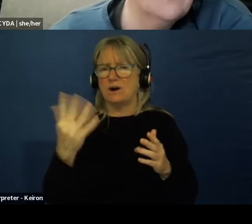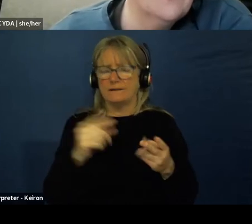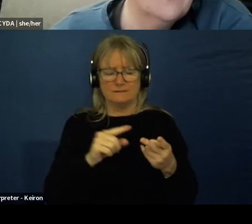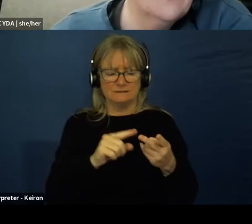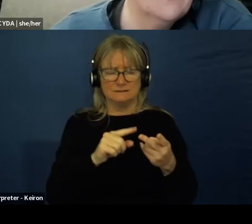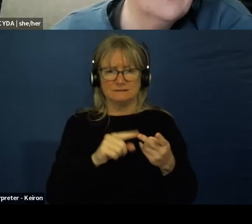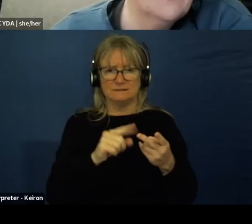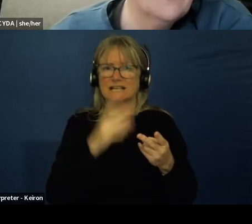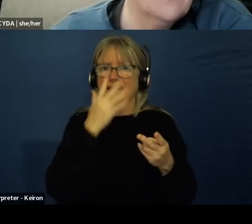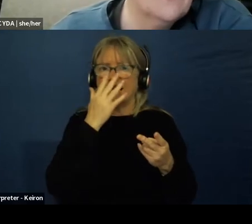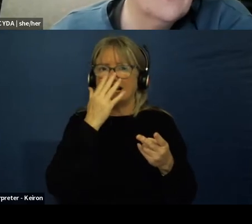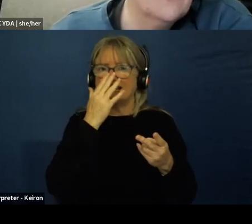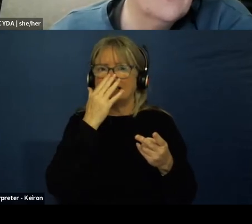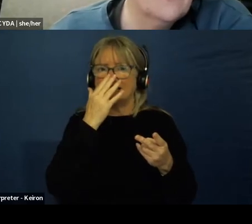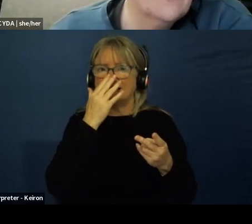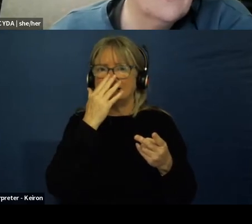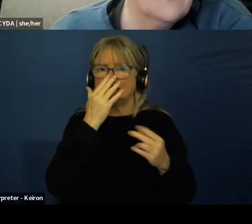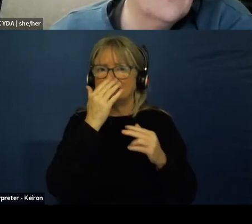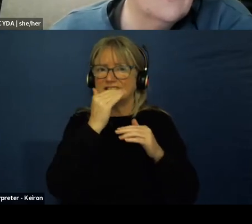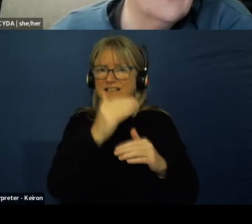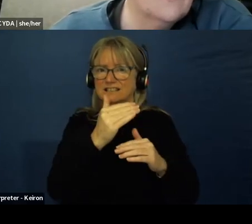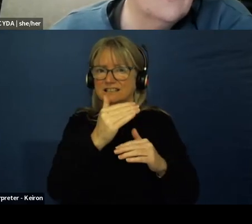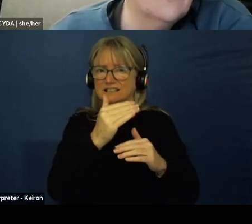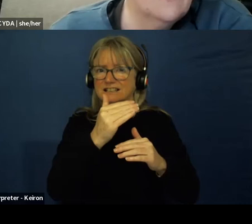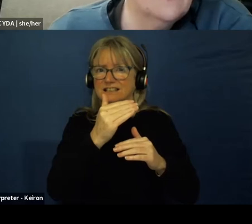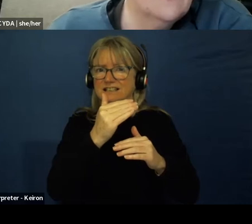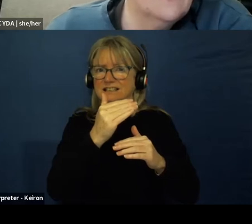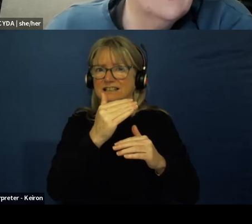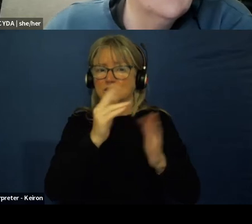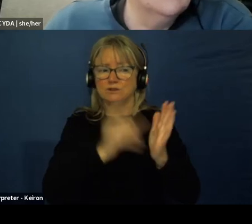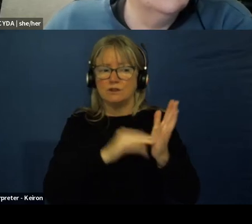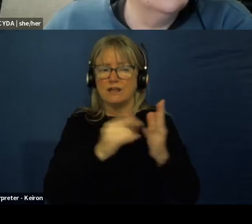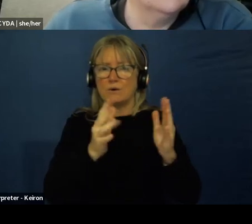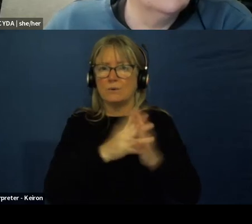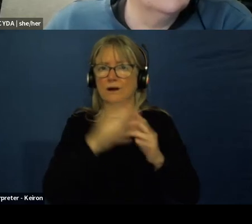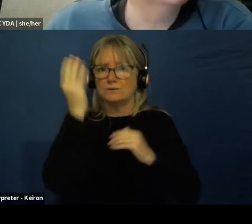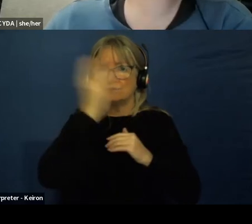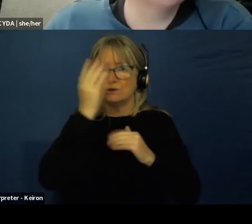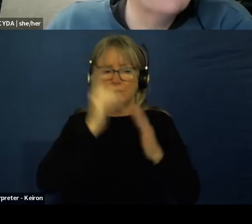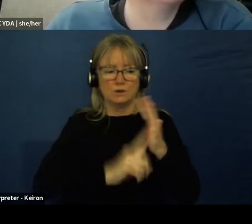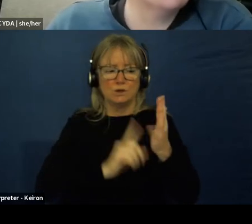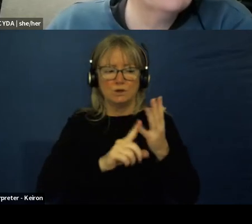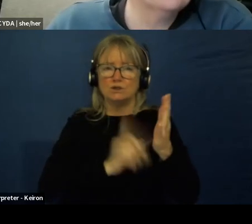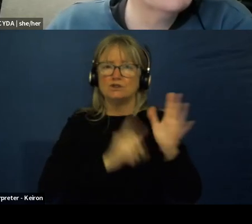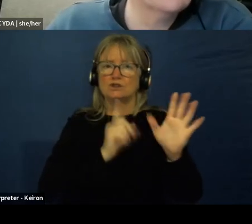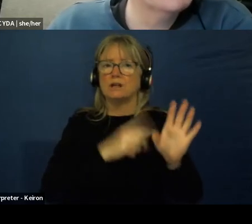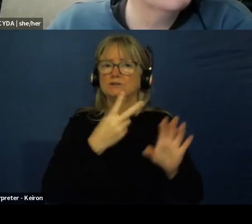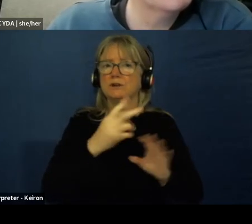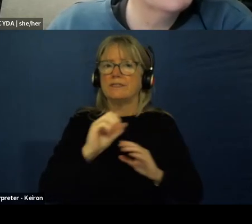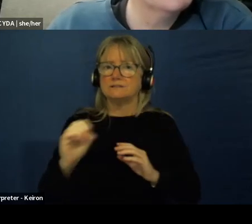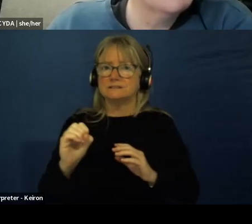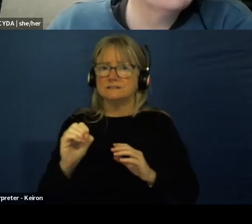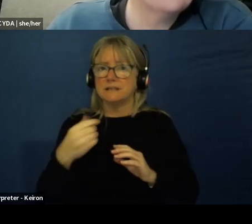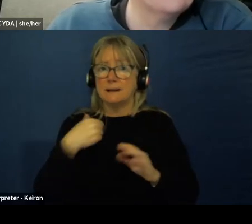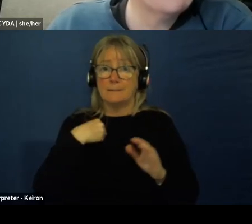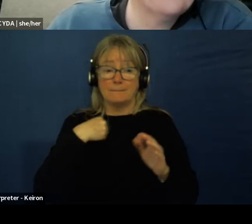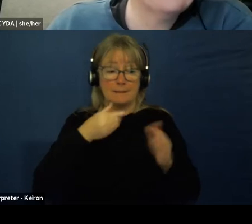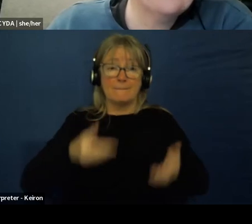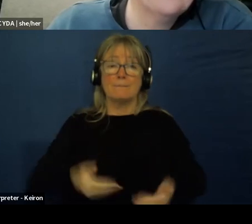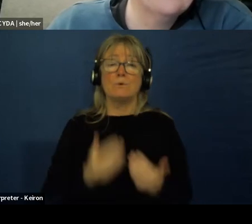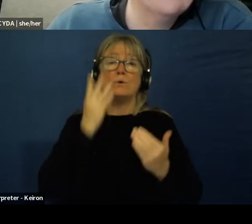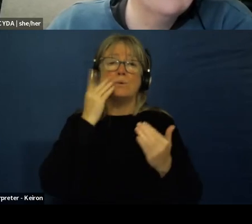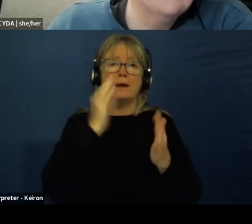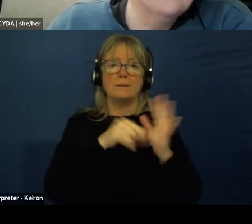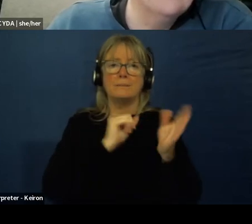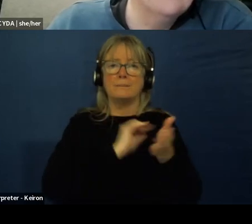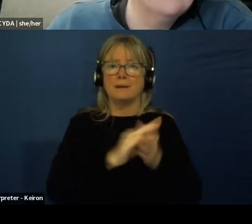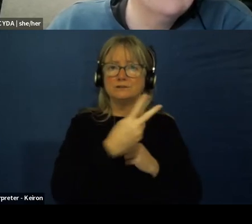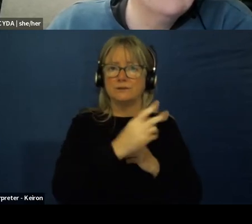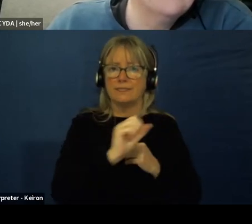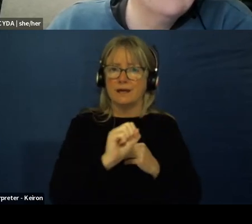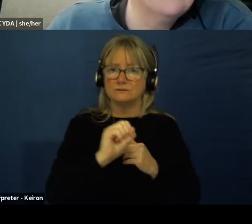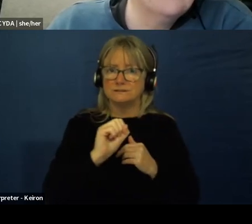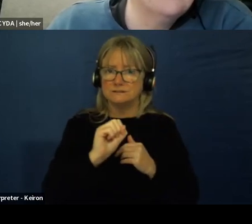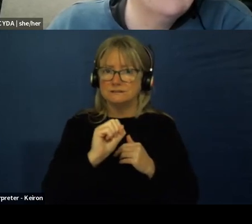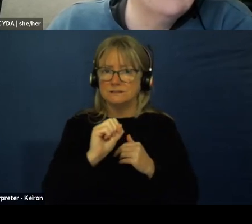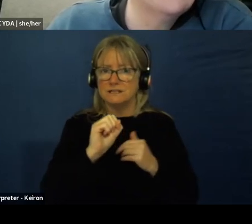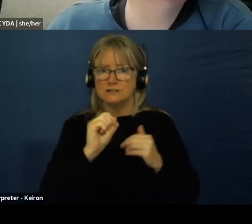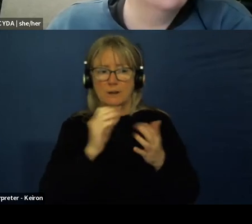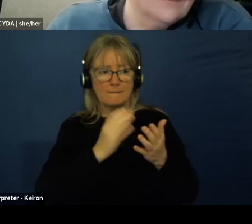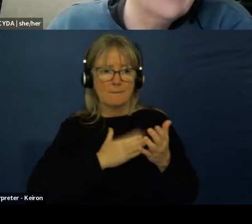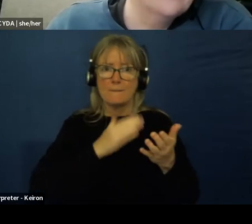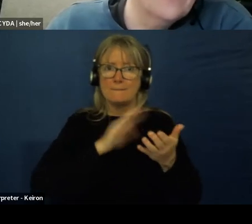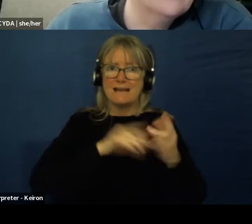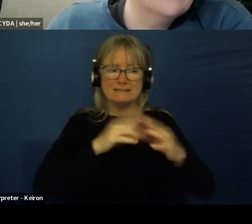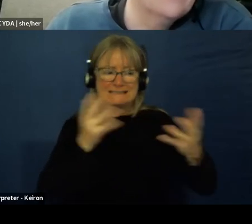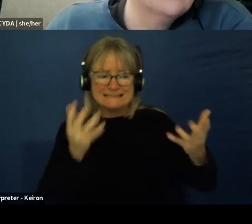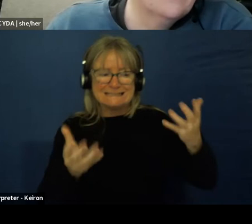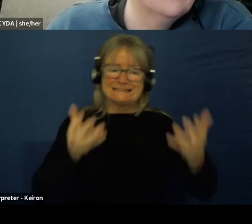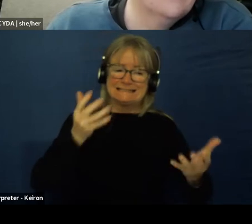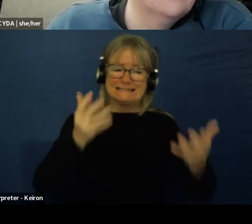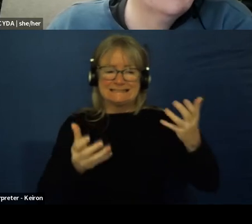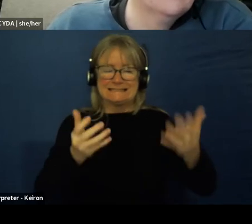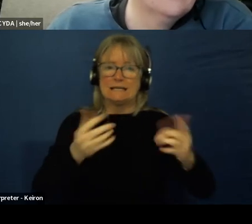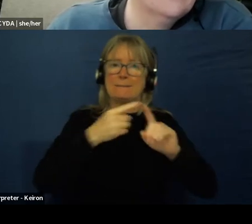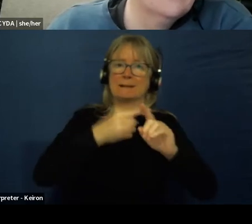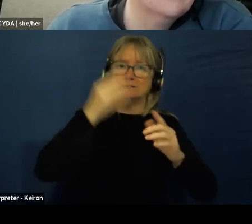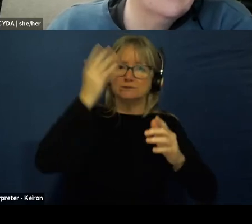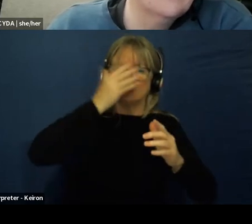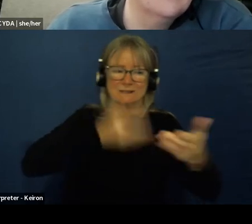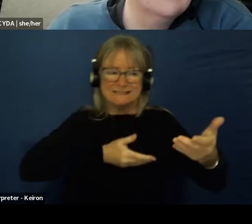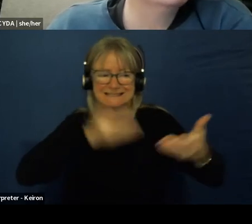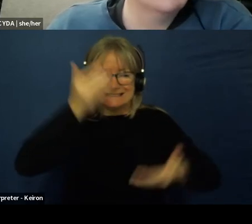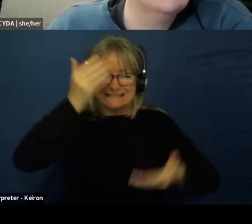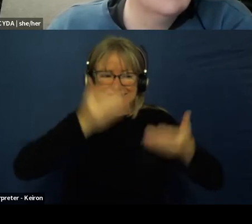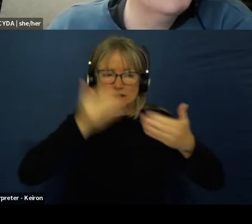The cut off the age cutoff for New South Wales public schools, was back then, July, 2000, I'm born in March 2000. So there was some chewing and throwing with my parents and the school, whether if I would be right.